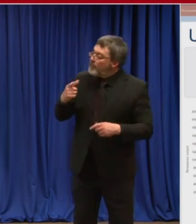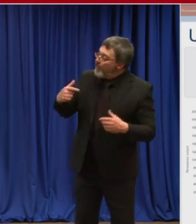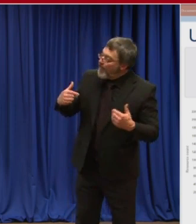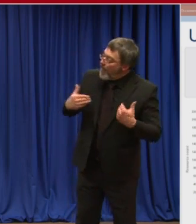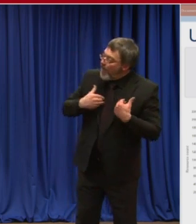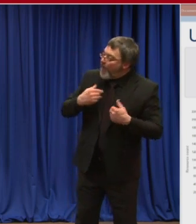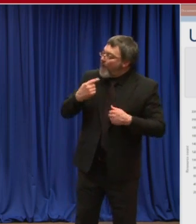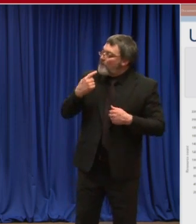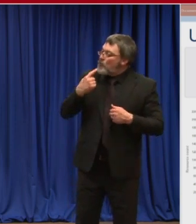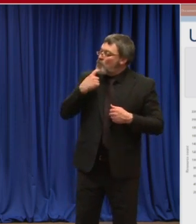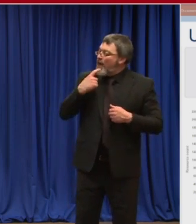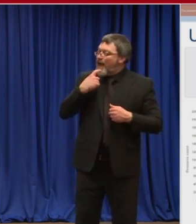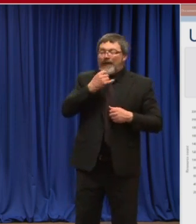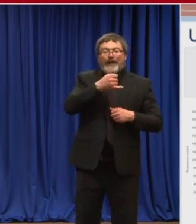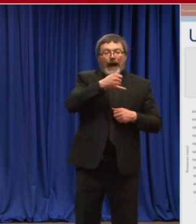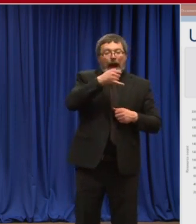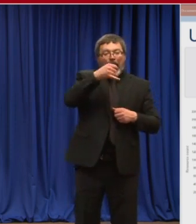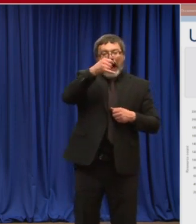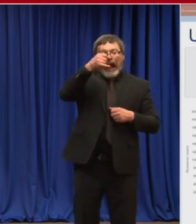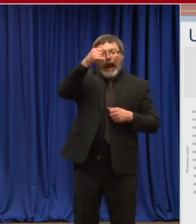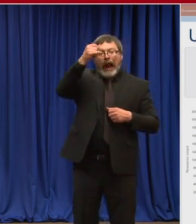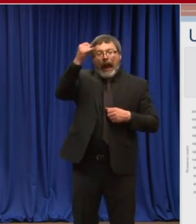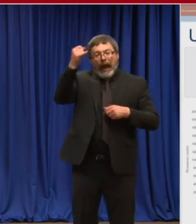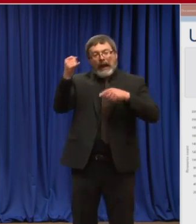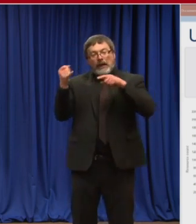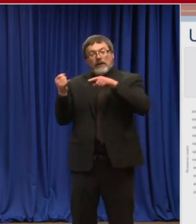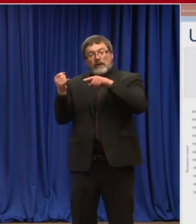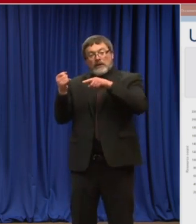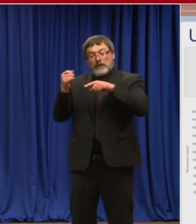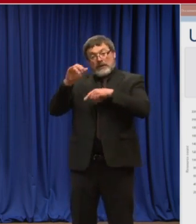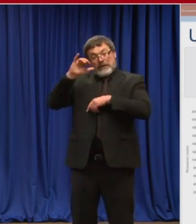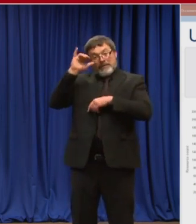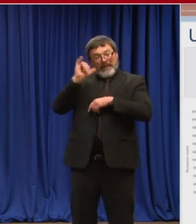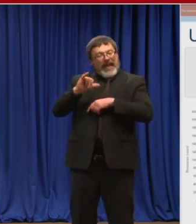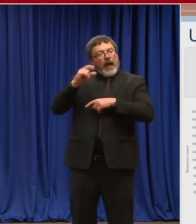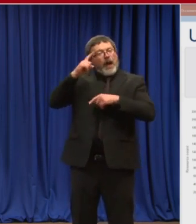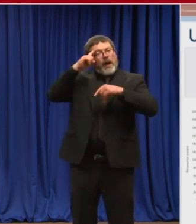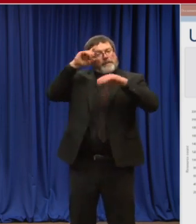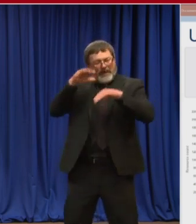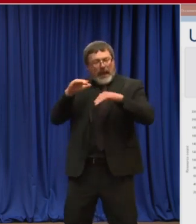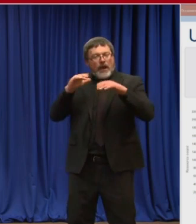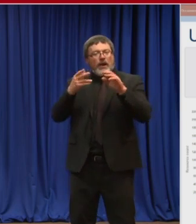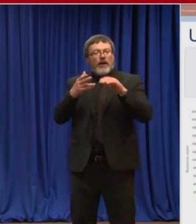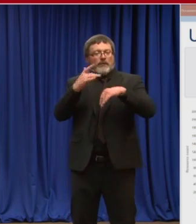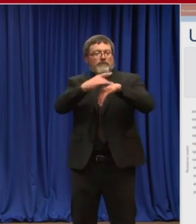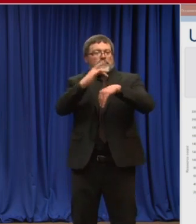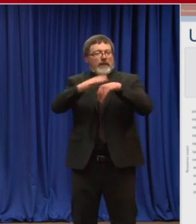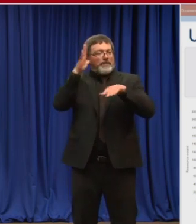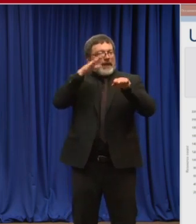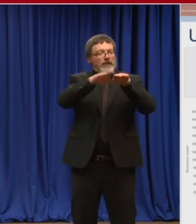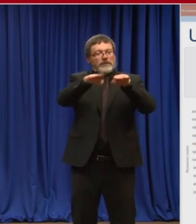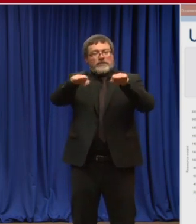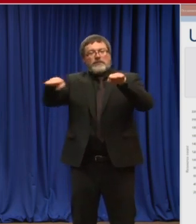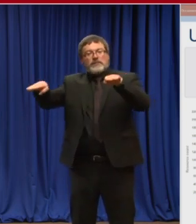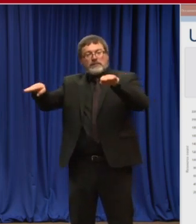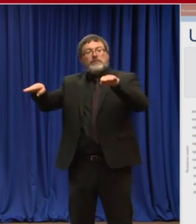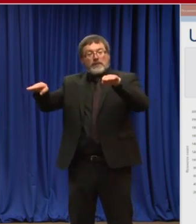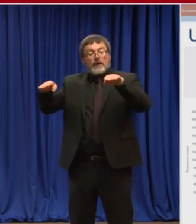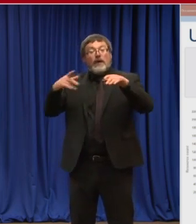HEADLINE IT SHOWS THE ALL THE HOSPITAL BEDS THAT ARE PROJECTED TO BE NEEDED IN THE UNITED STATES IN THE GREEN LINE.